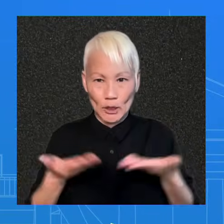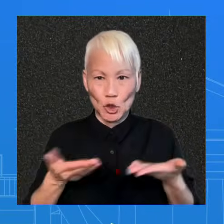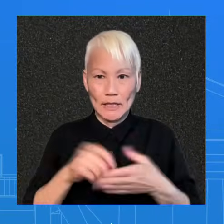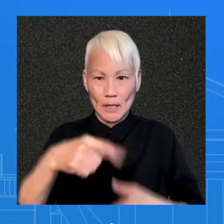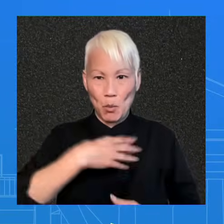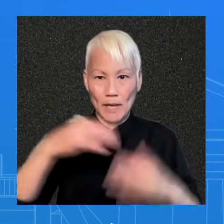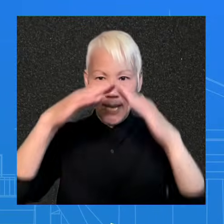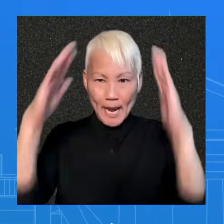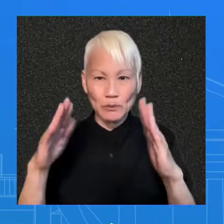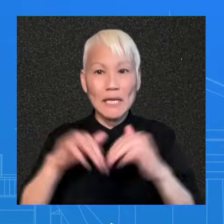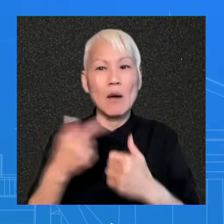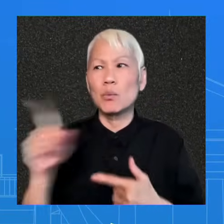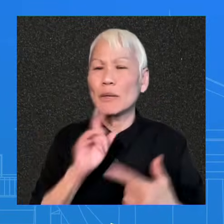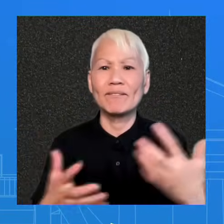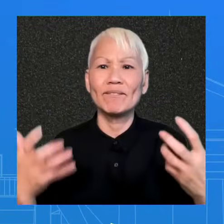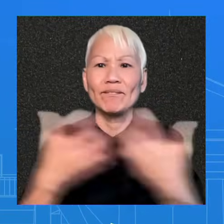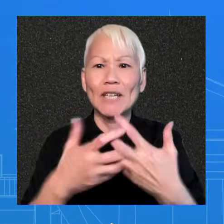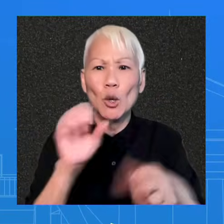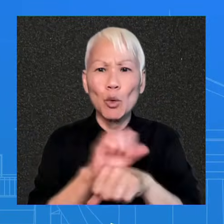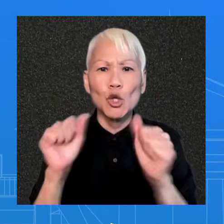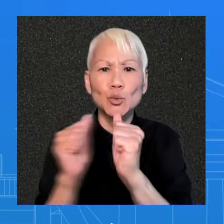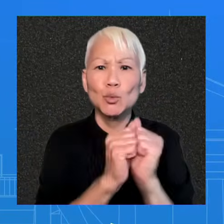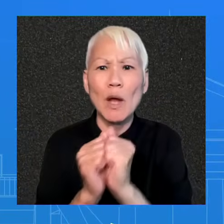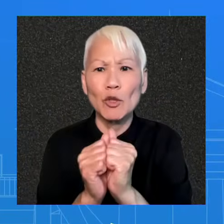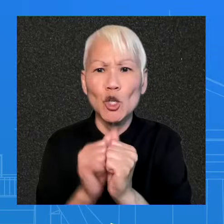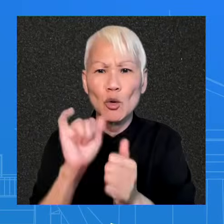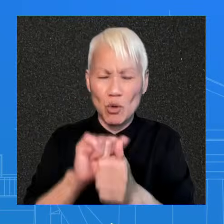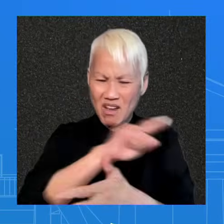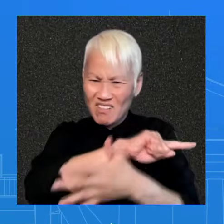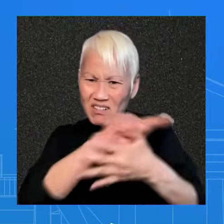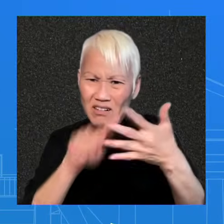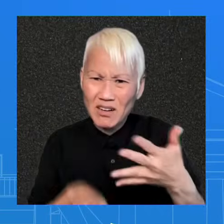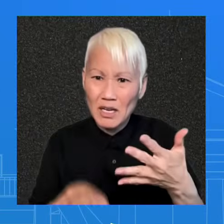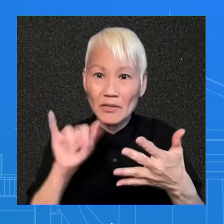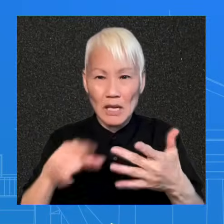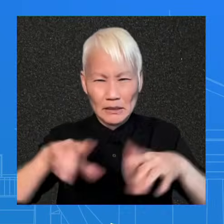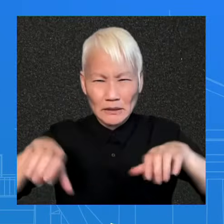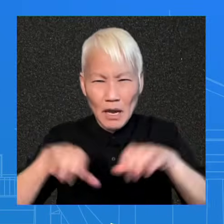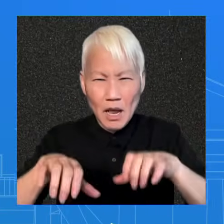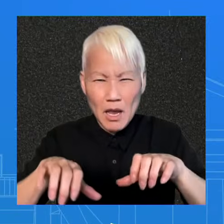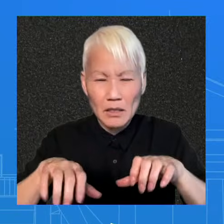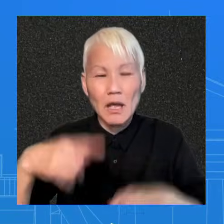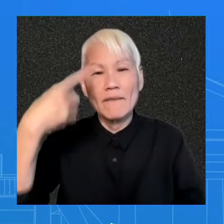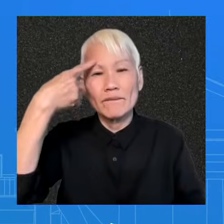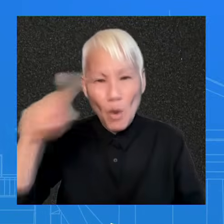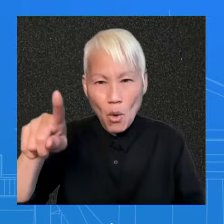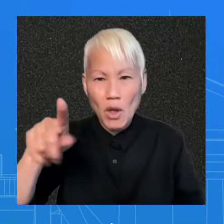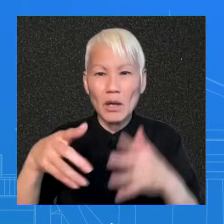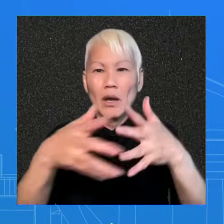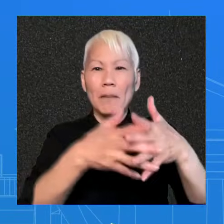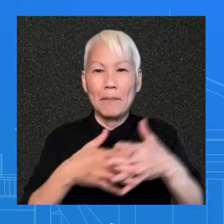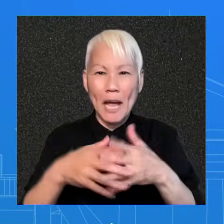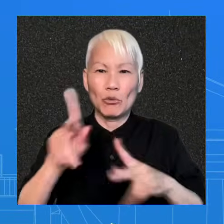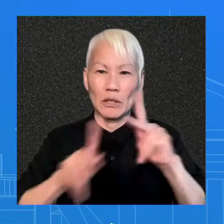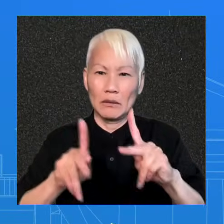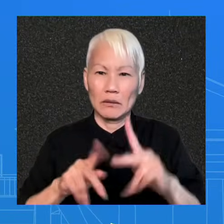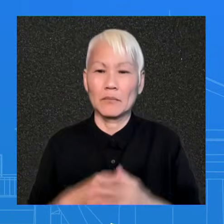to get all of the things that I just laid out get done on behalf of the American people. The Press: I had one other. The chairman of the House Oversight Committee